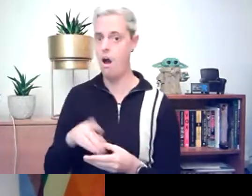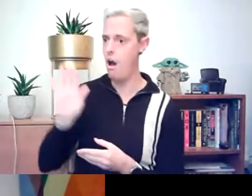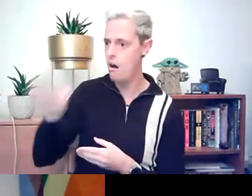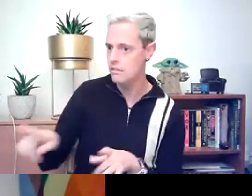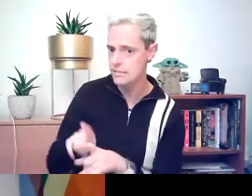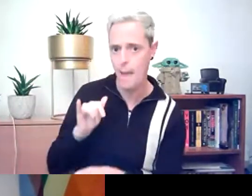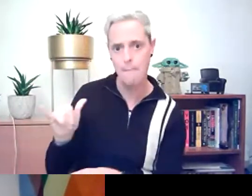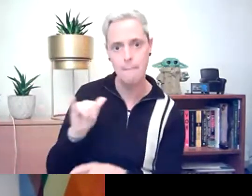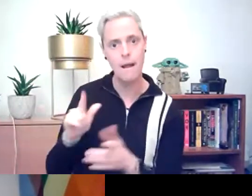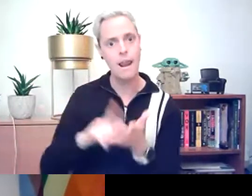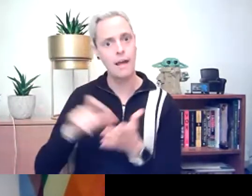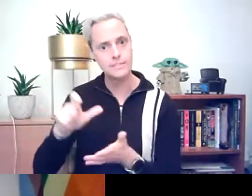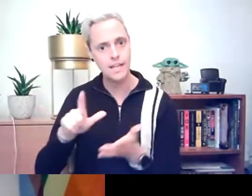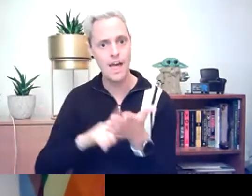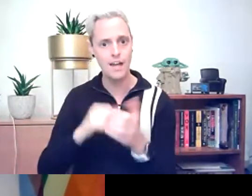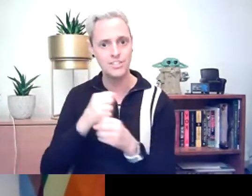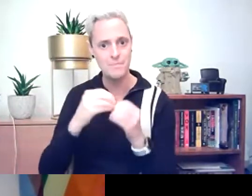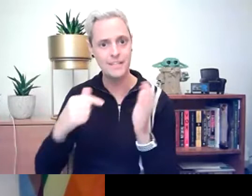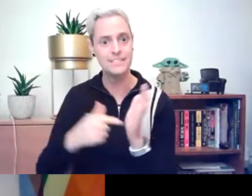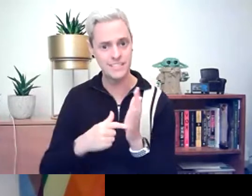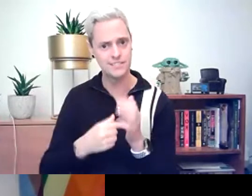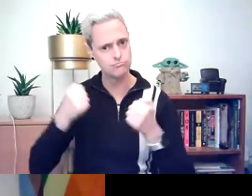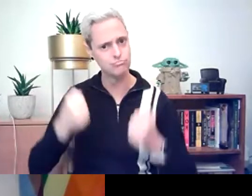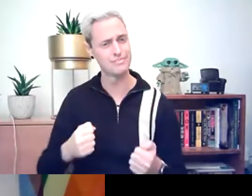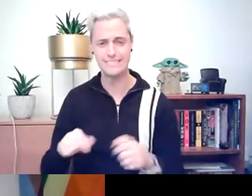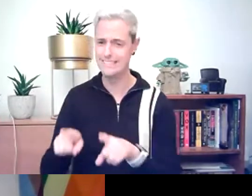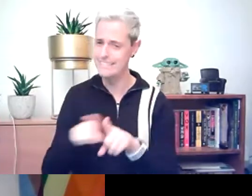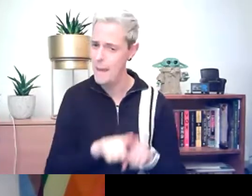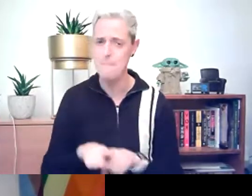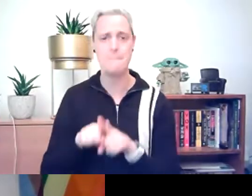findings were a surprise to us but they were shocking and really depressing.